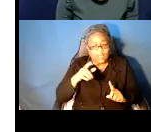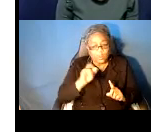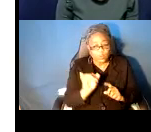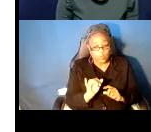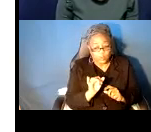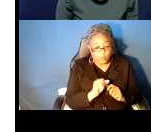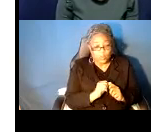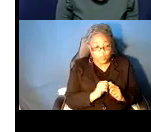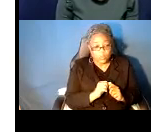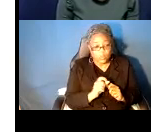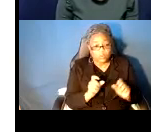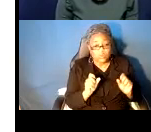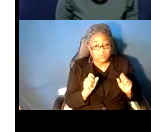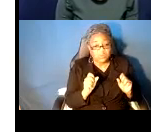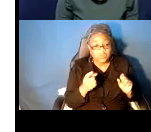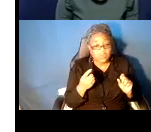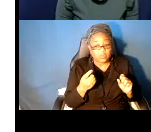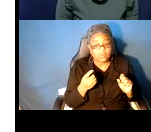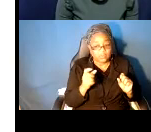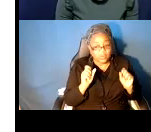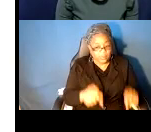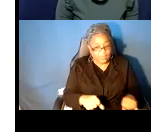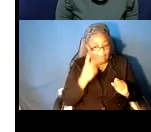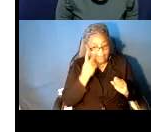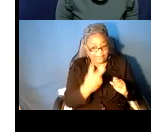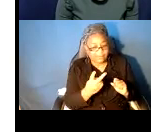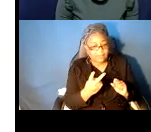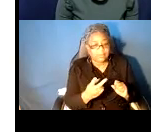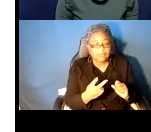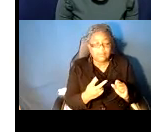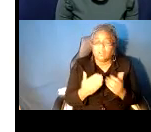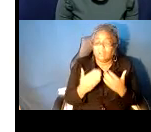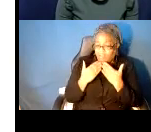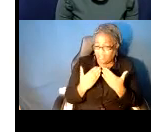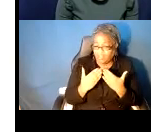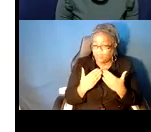so that you can be seen. Just a second. Thank you. Sure. Thank you.